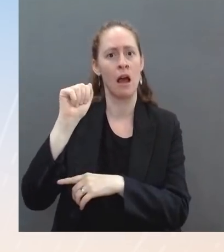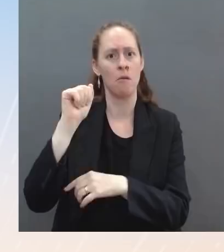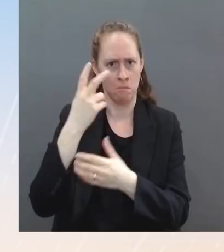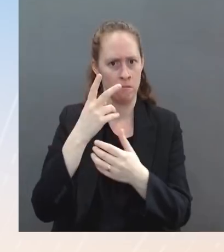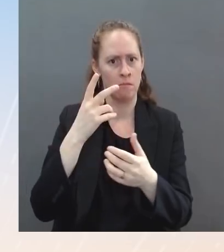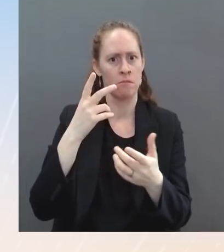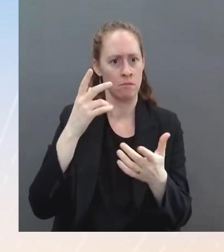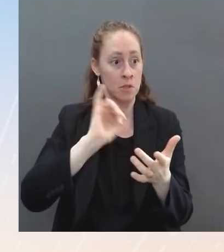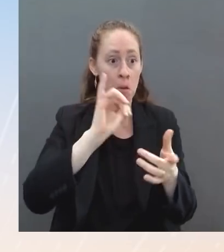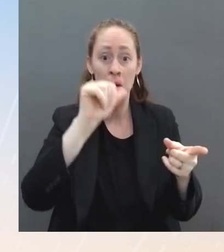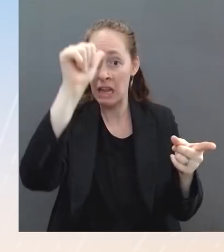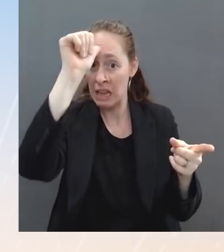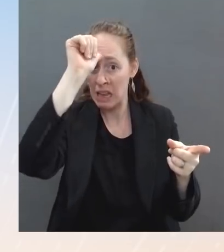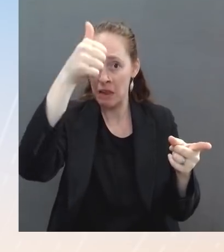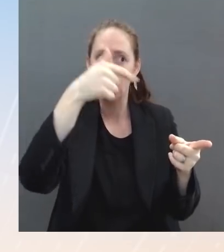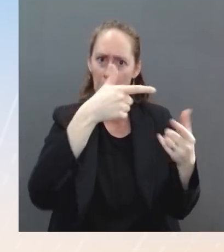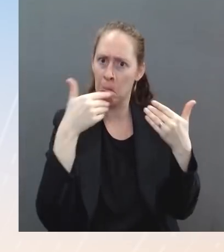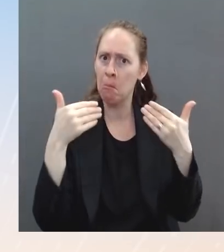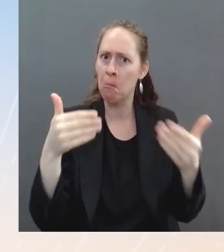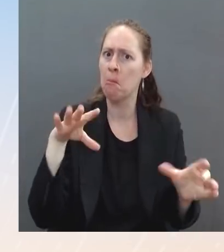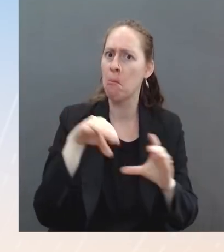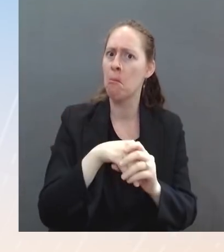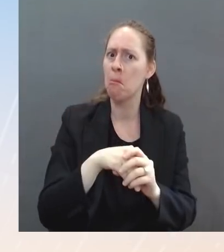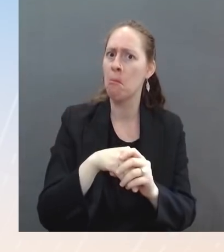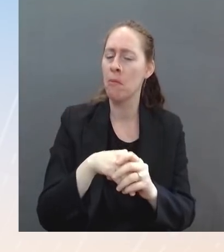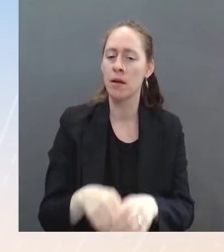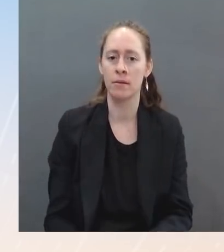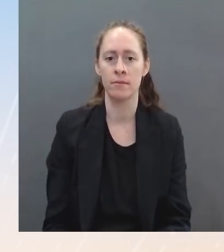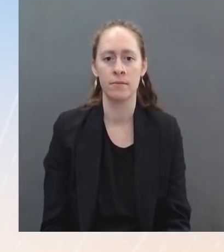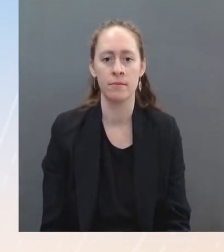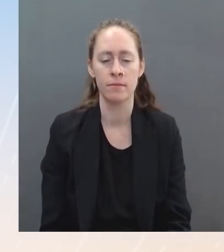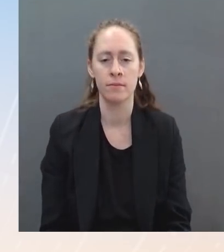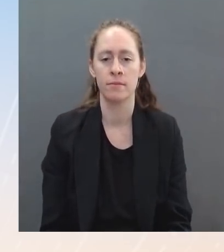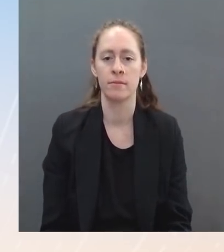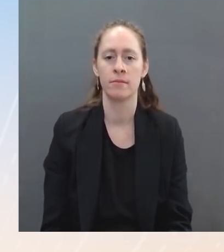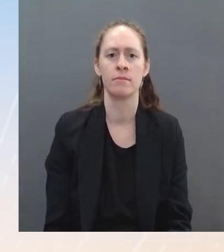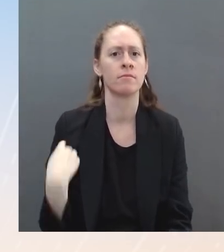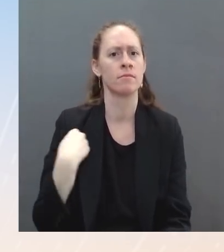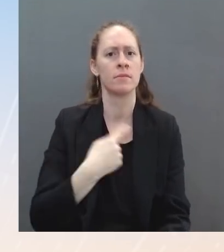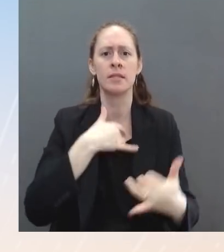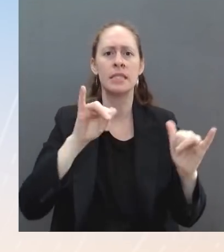with our allies and partners is aimed to make sure that that continues.